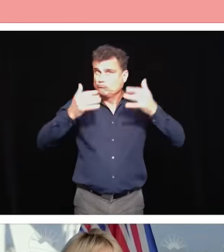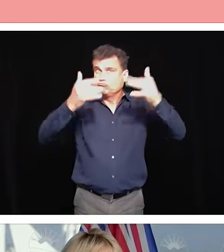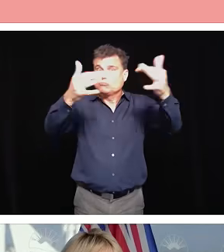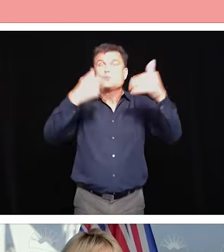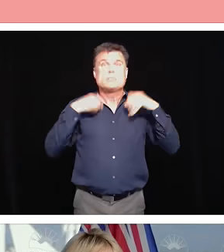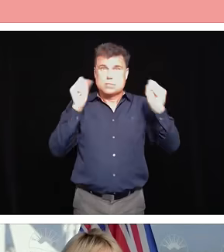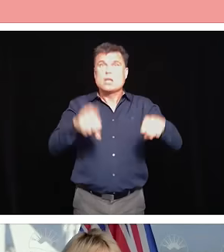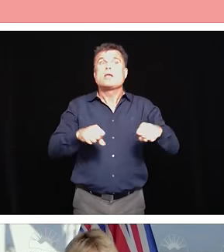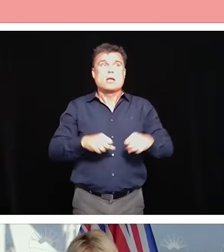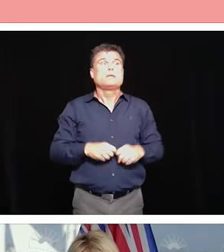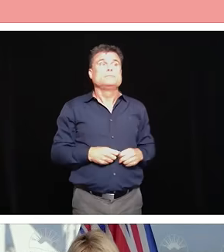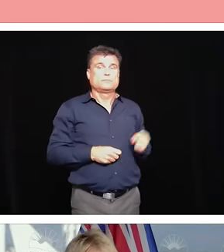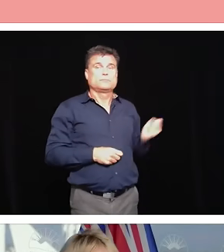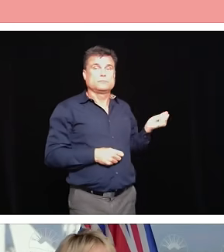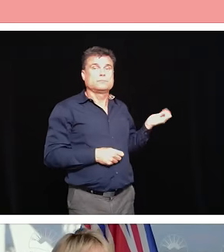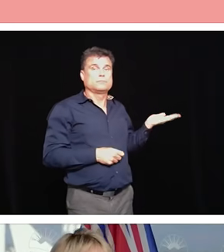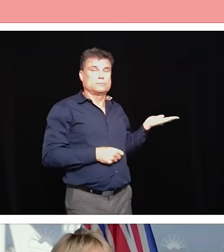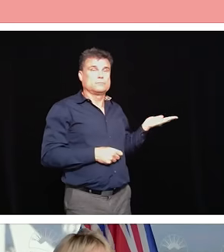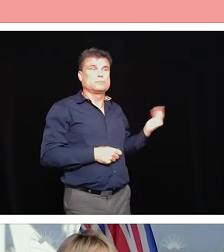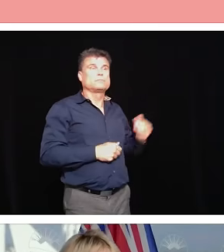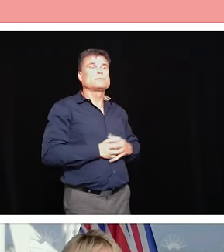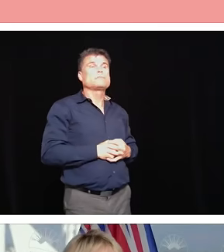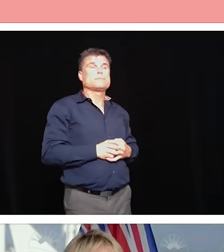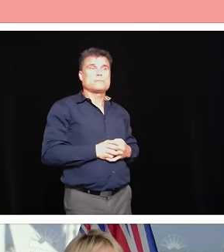same.